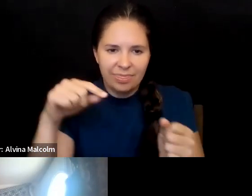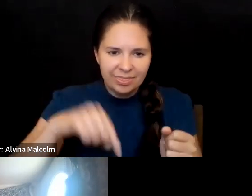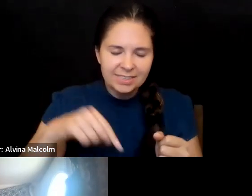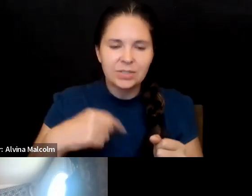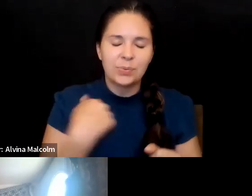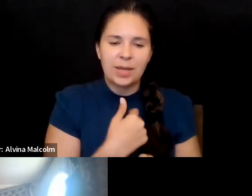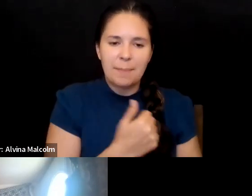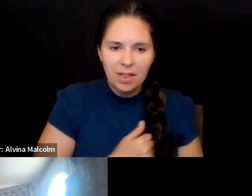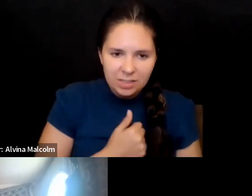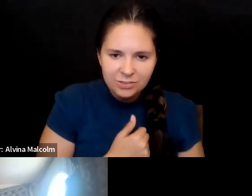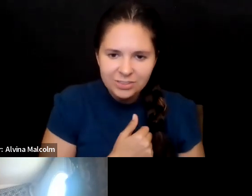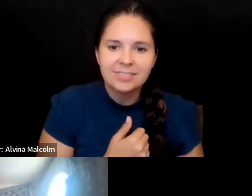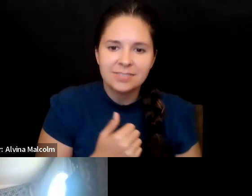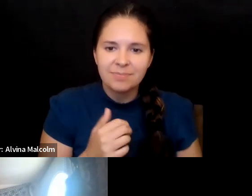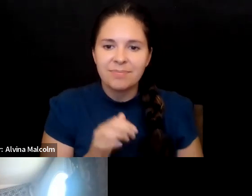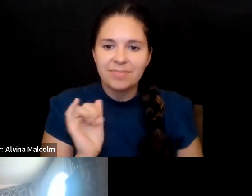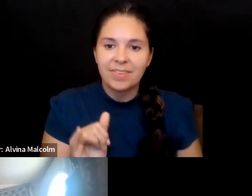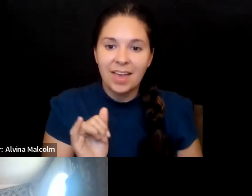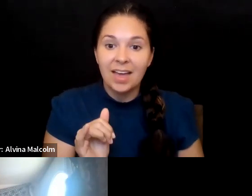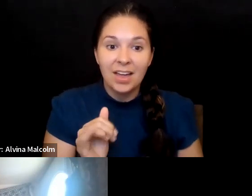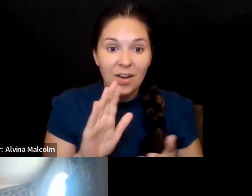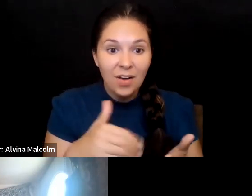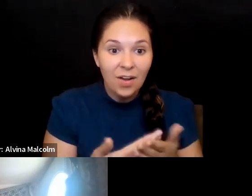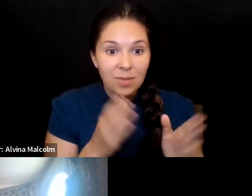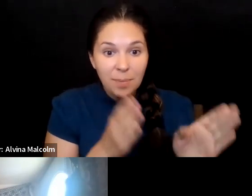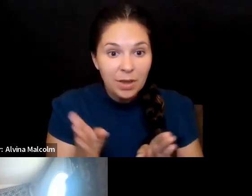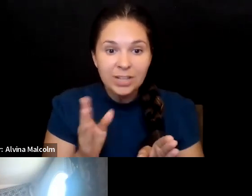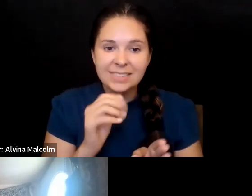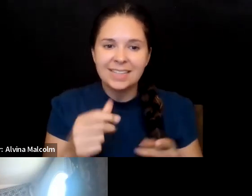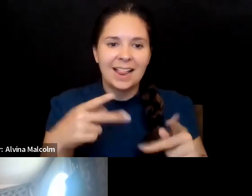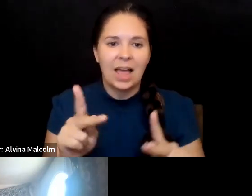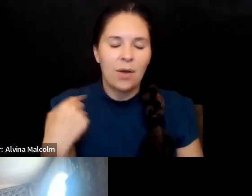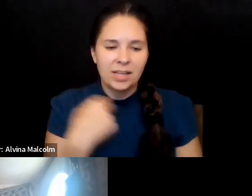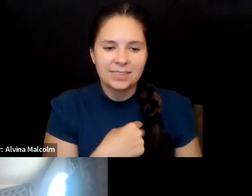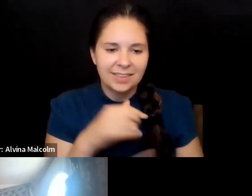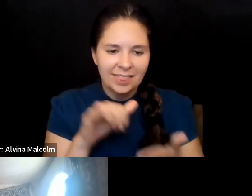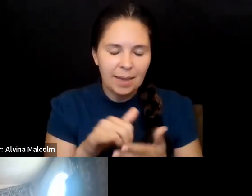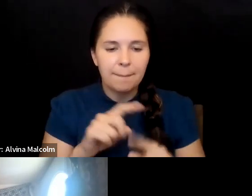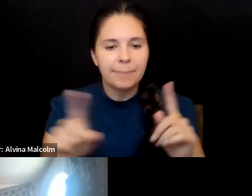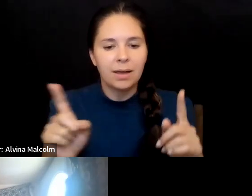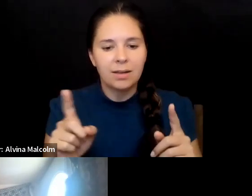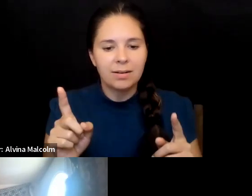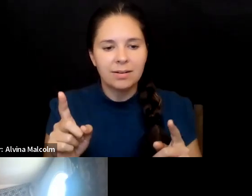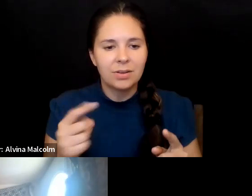valuable information. It would have been helpful if a PowerPoint would have